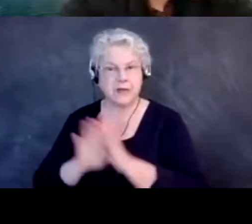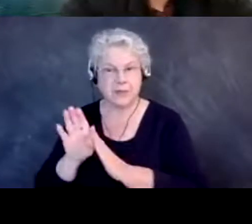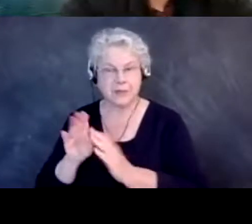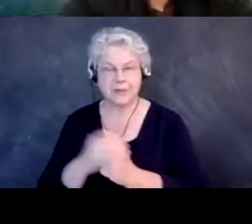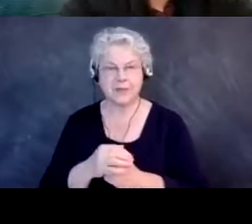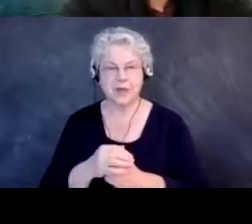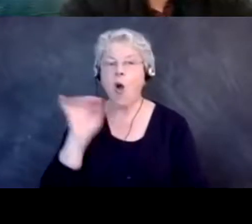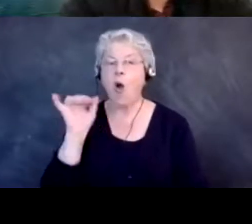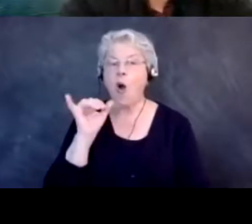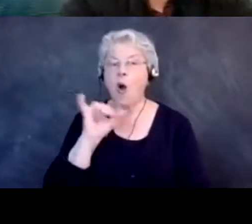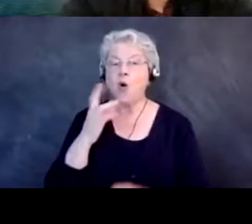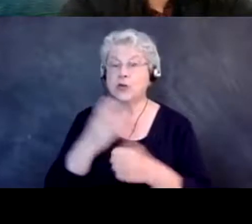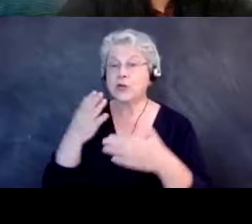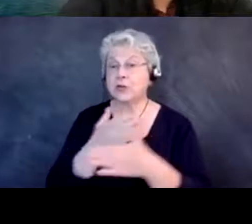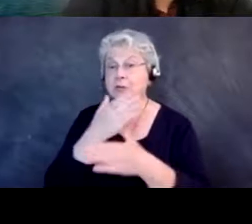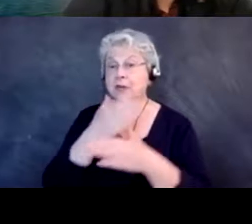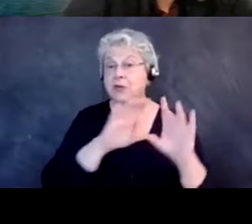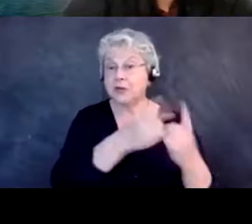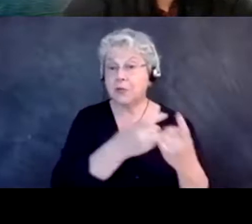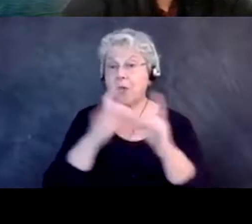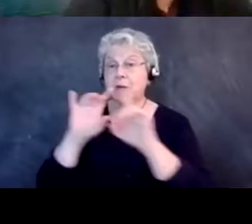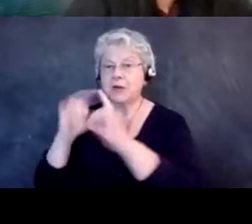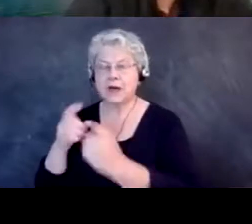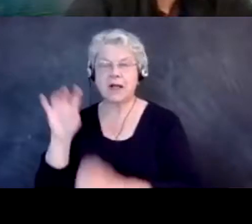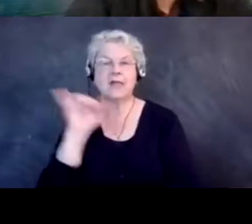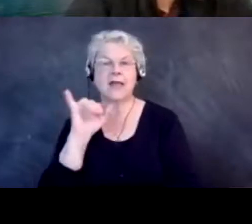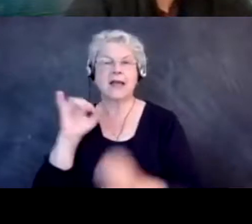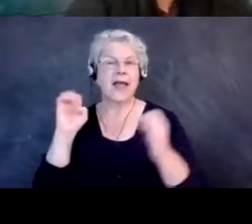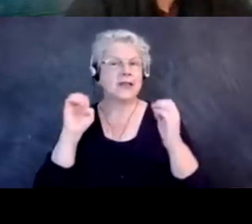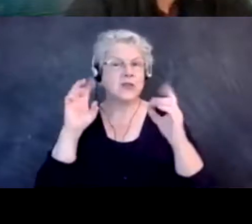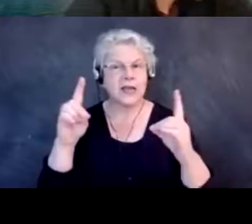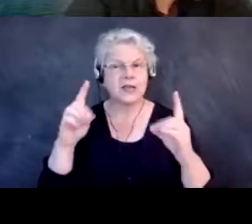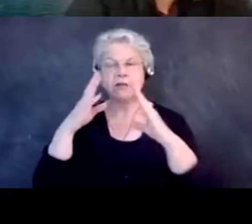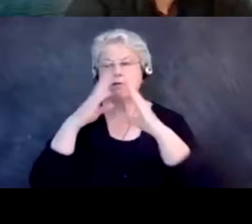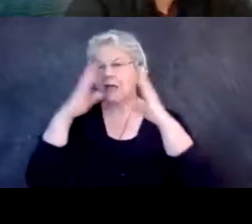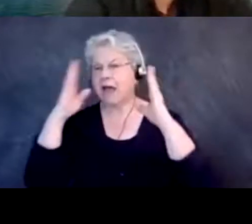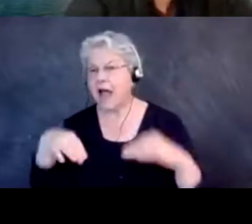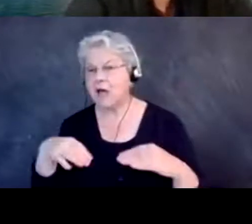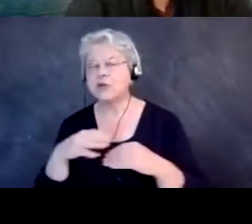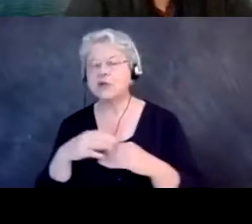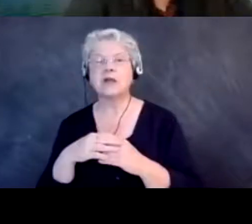be used in departments. You can have education, you can have housing, you can have health,